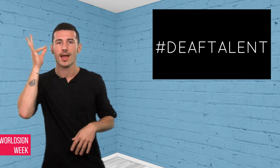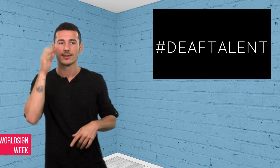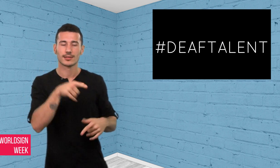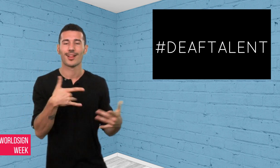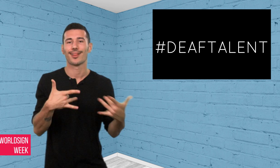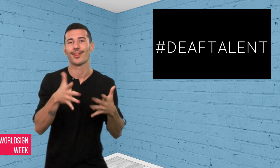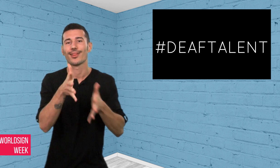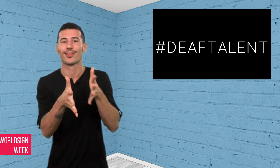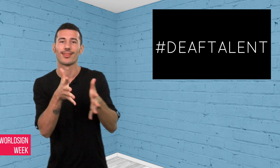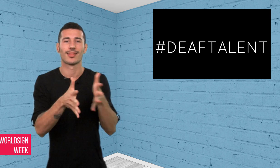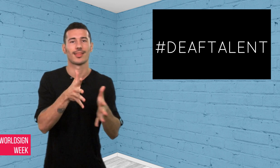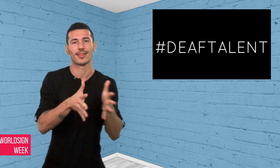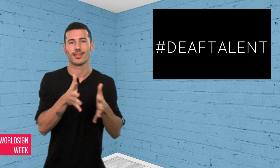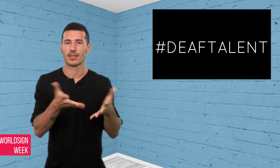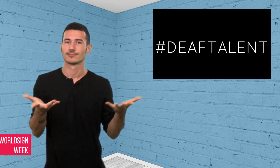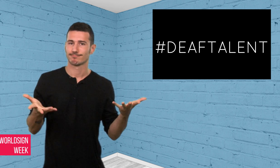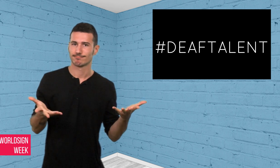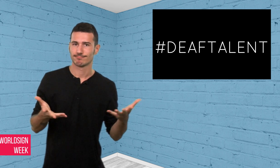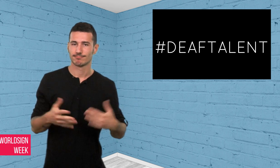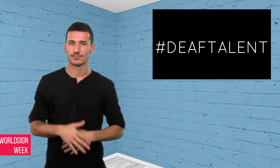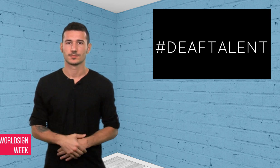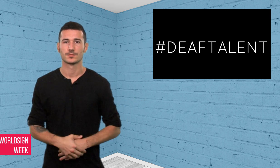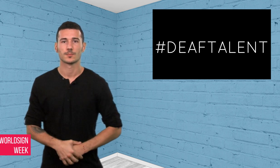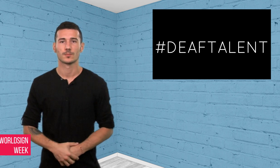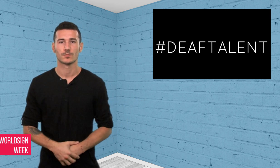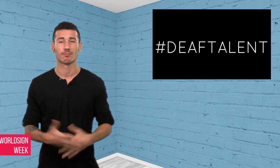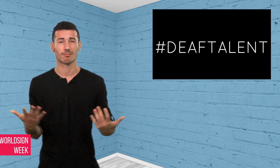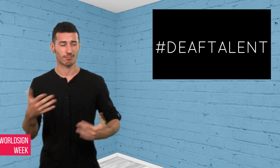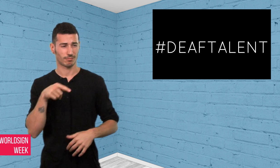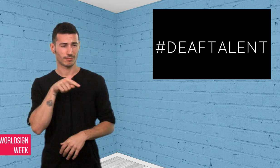in Hollywood or in any play.